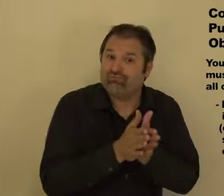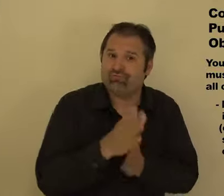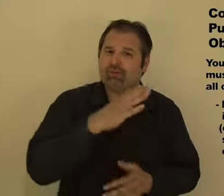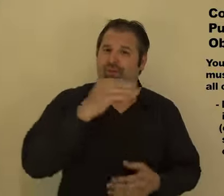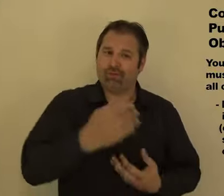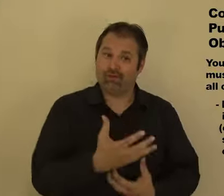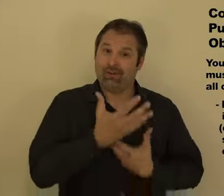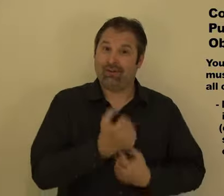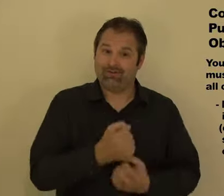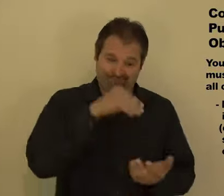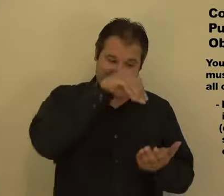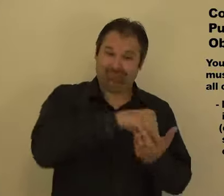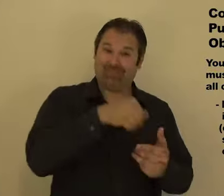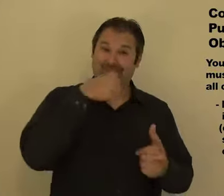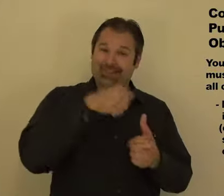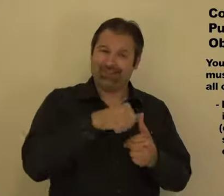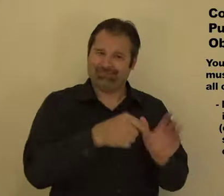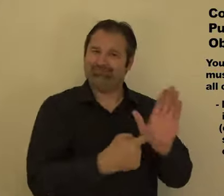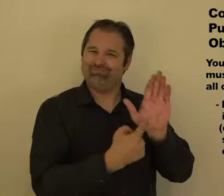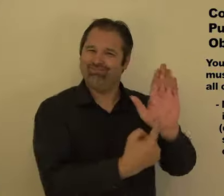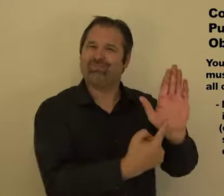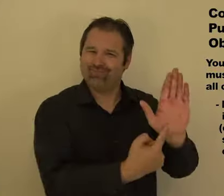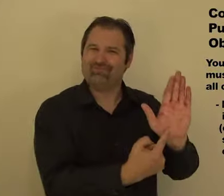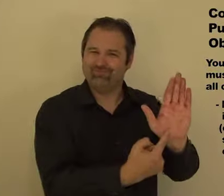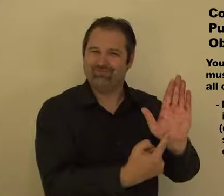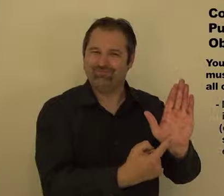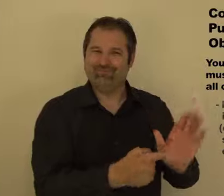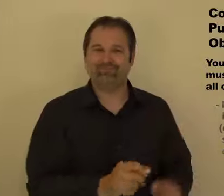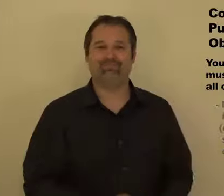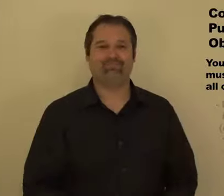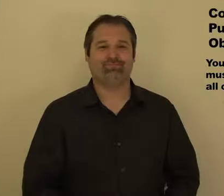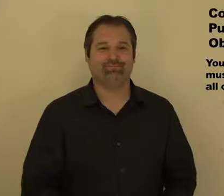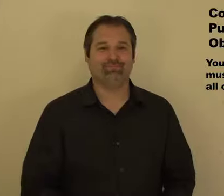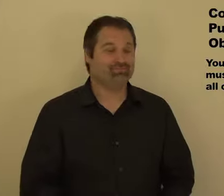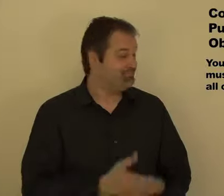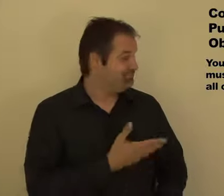Strongly match you to a specific position. Your qualifications, experience, education, skills, and achievements should match